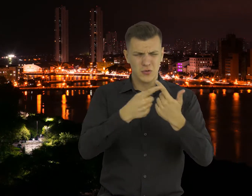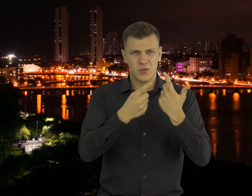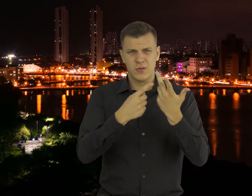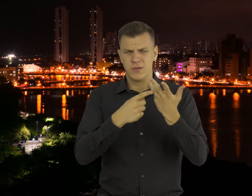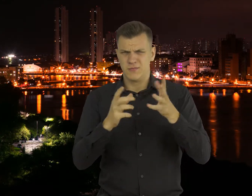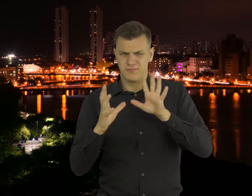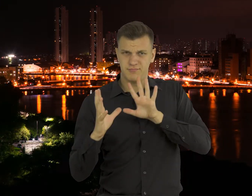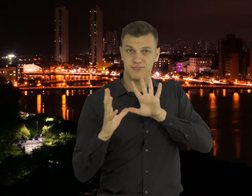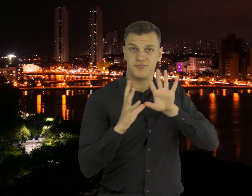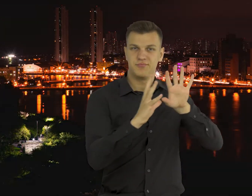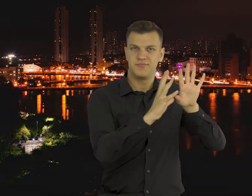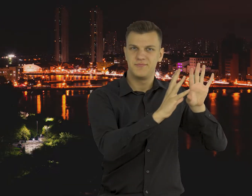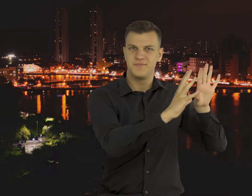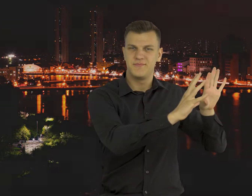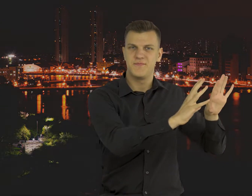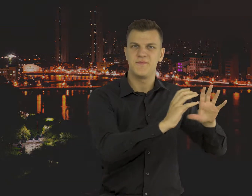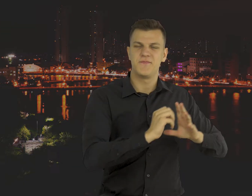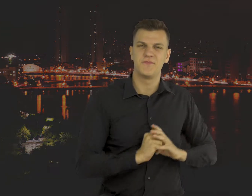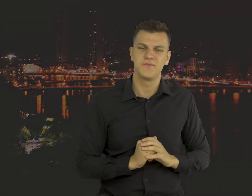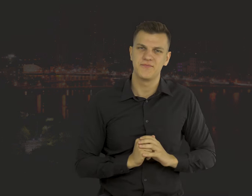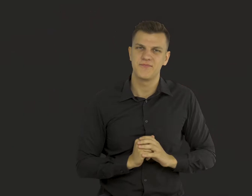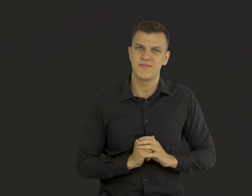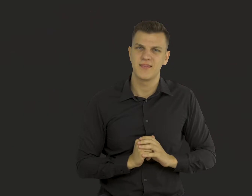but let's forget about it.